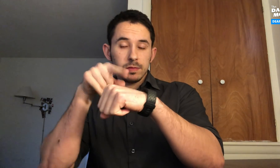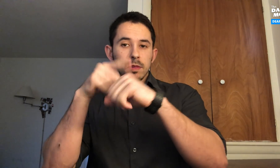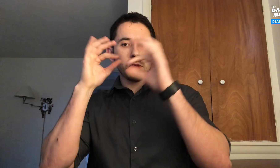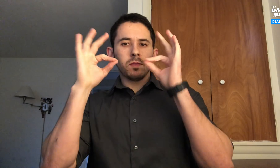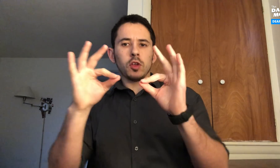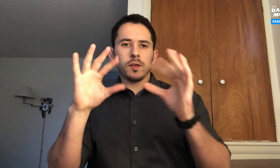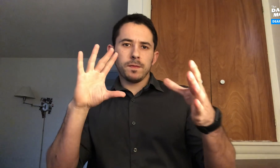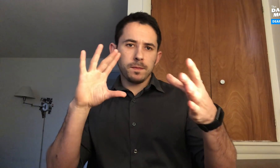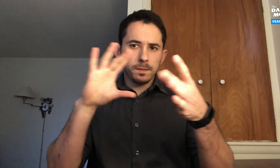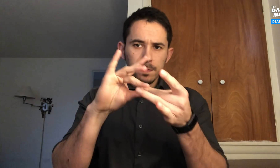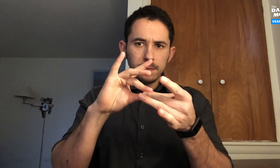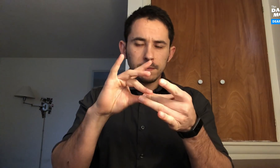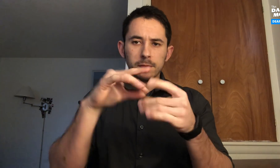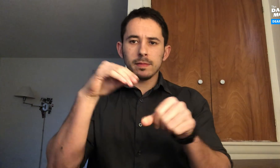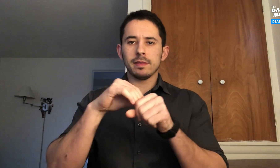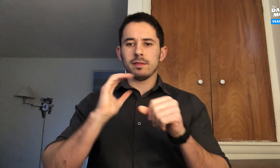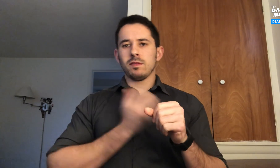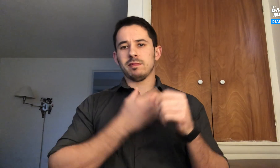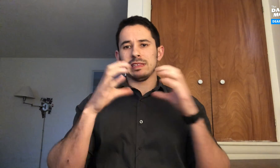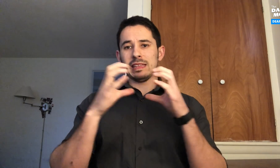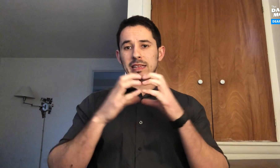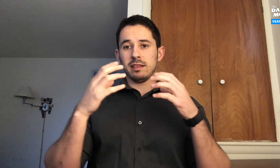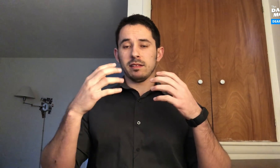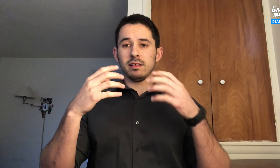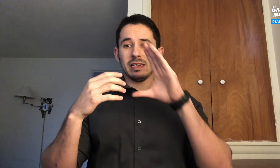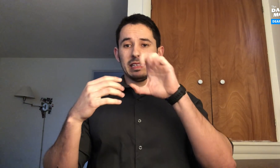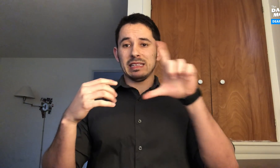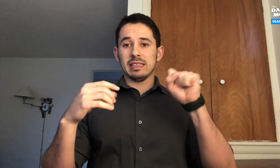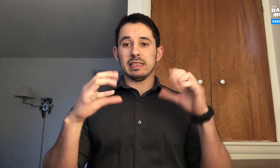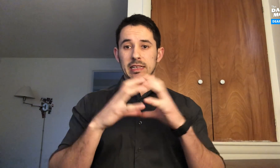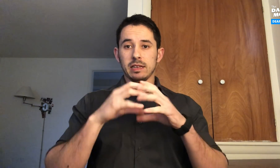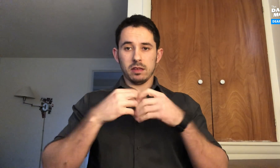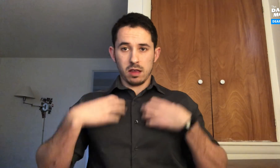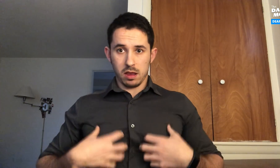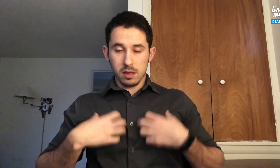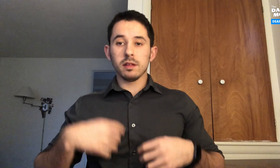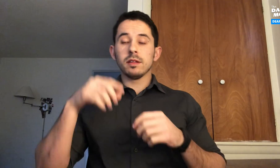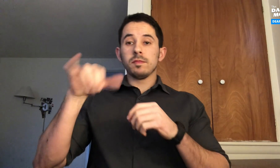It perfectly fits with the cells in our lungs.